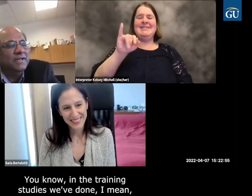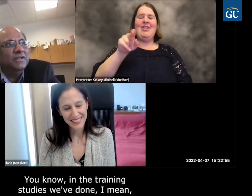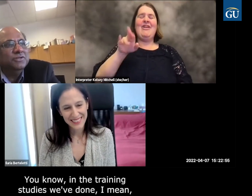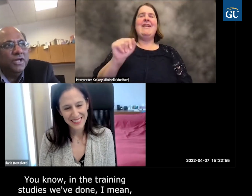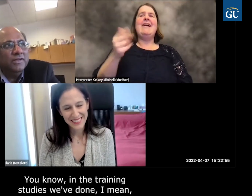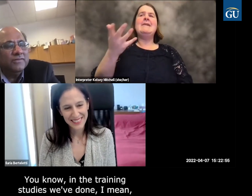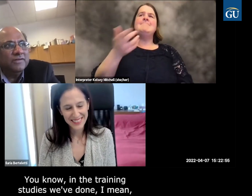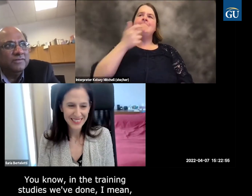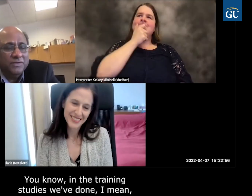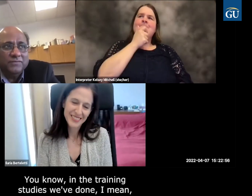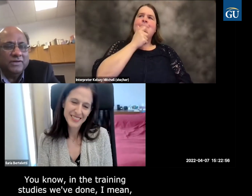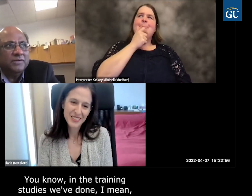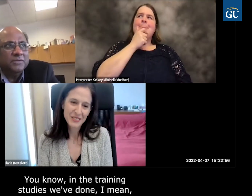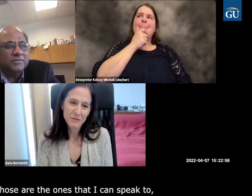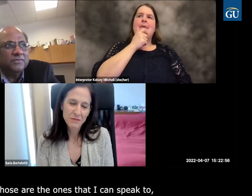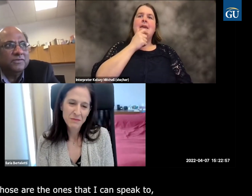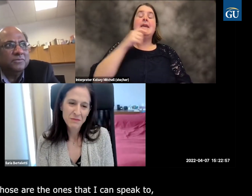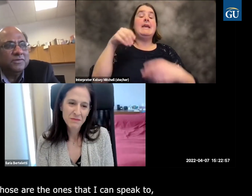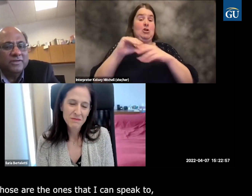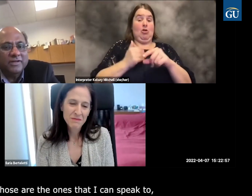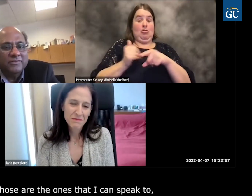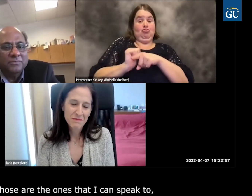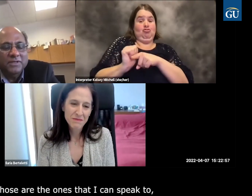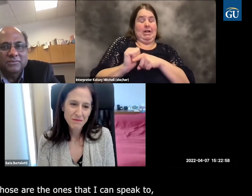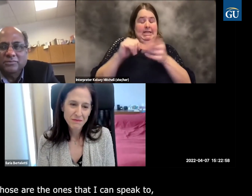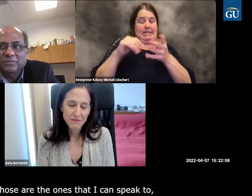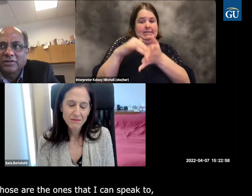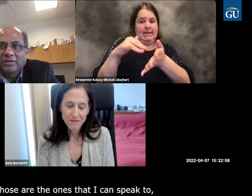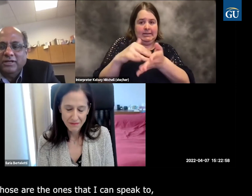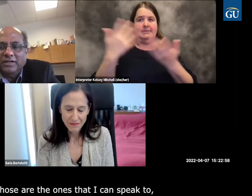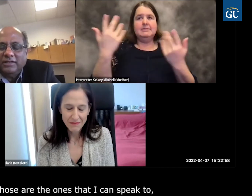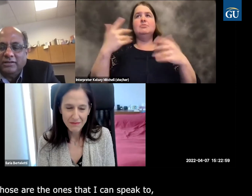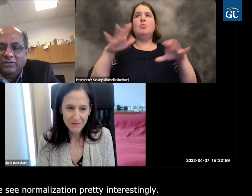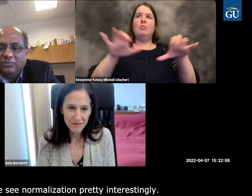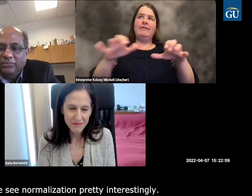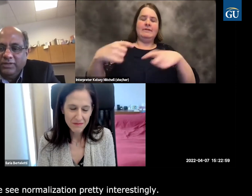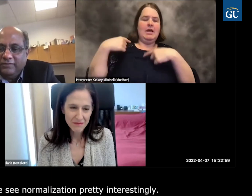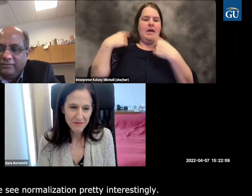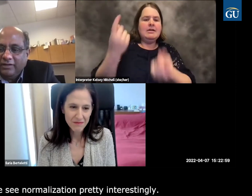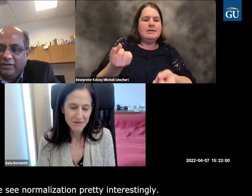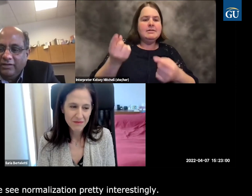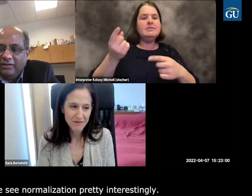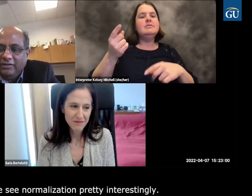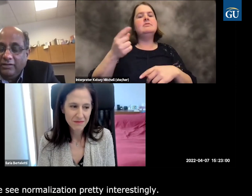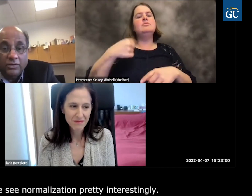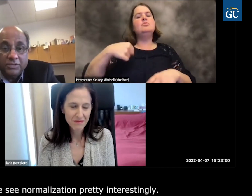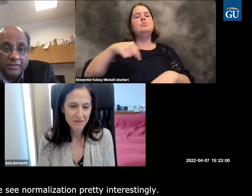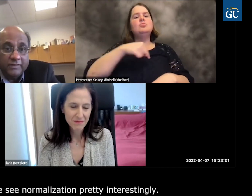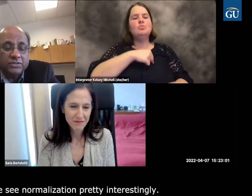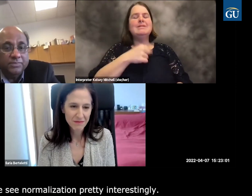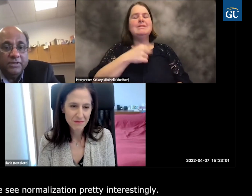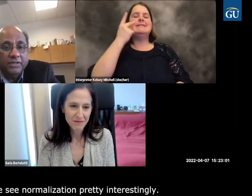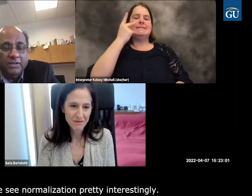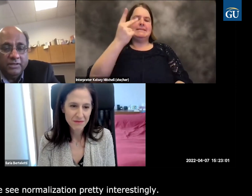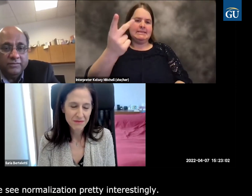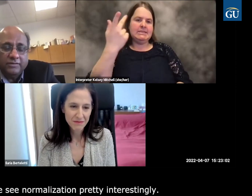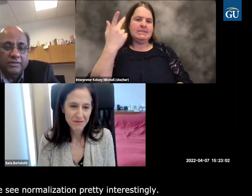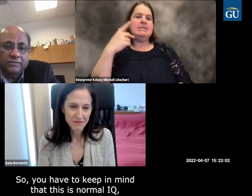in the training studies we've done i mean those are the ones that i can speak to uh we see